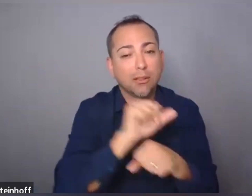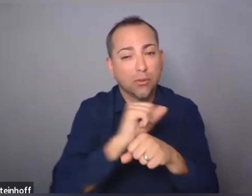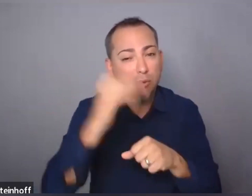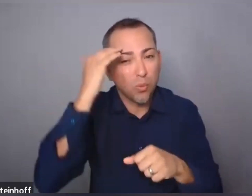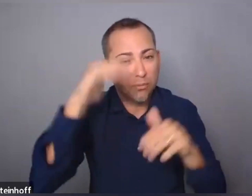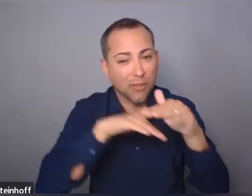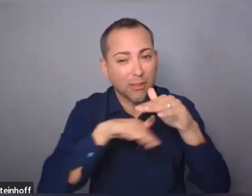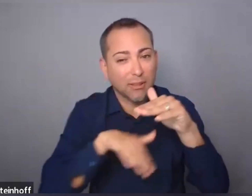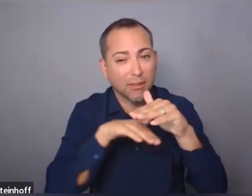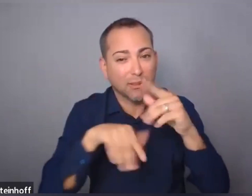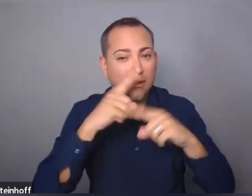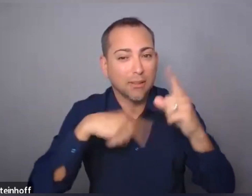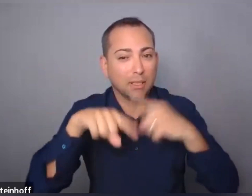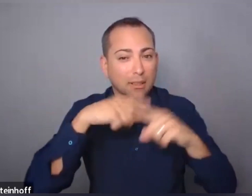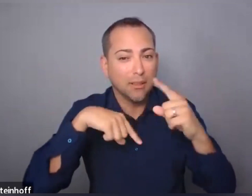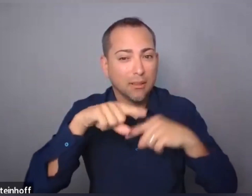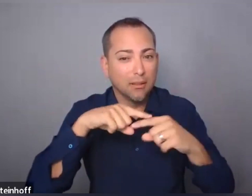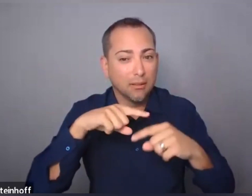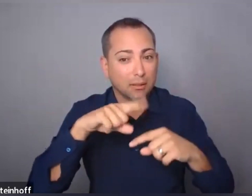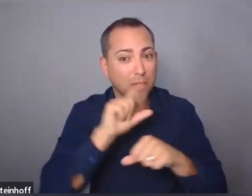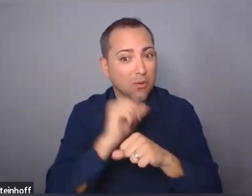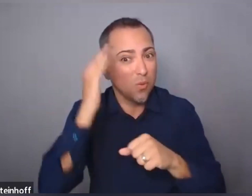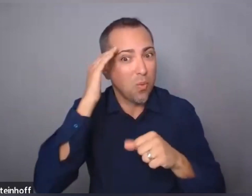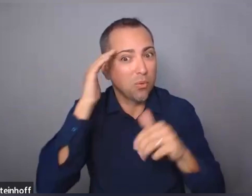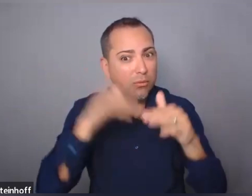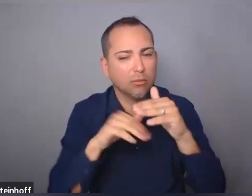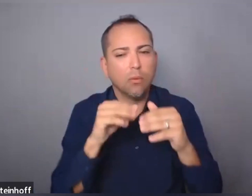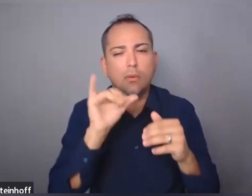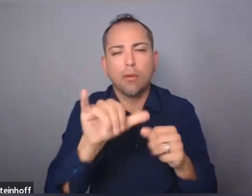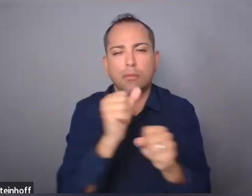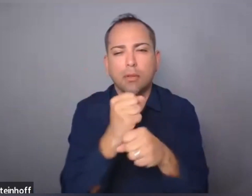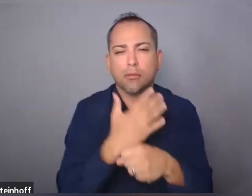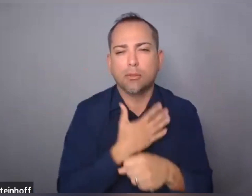To my surprise there are people who actually know some basic sign.